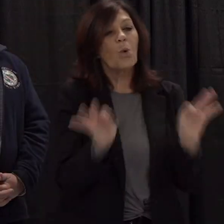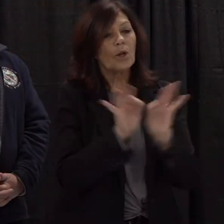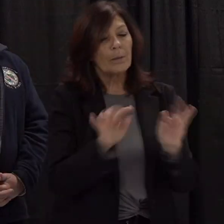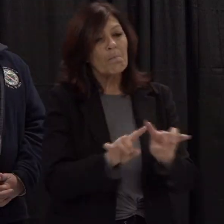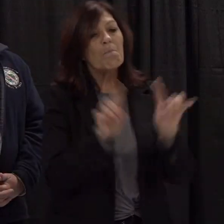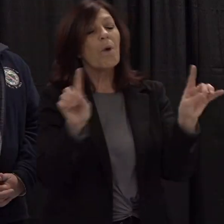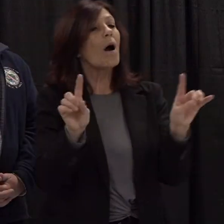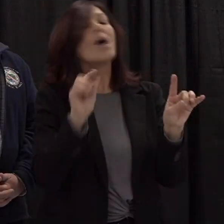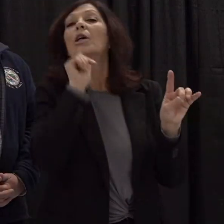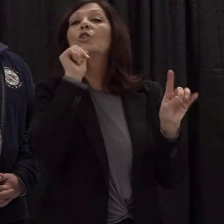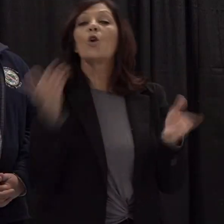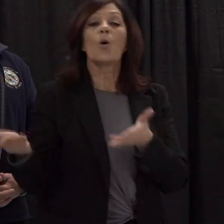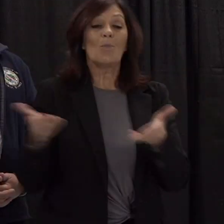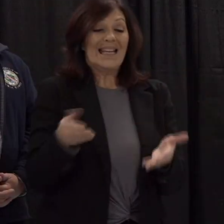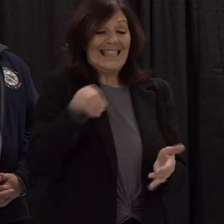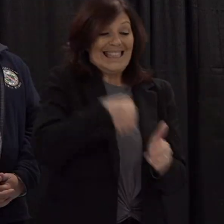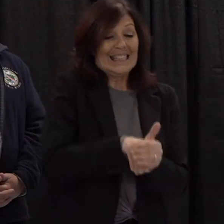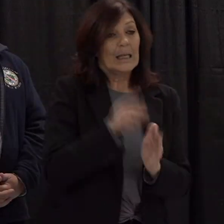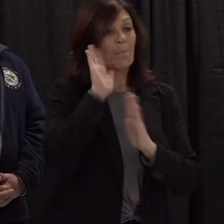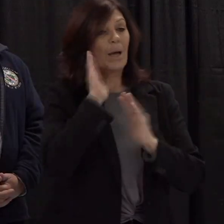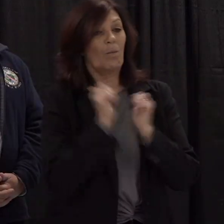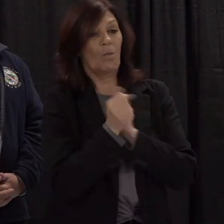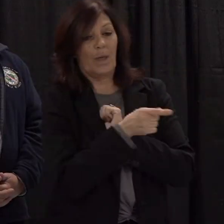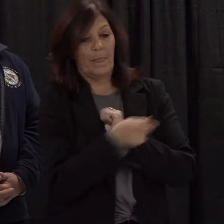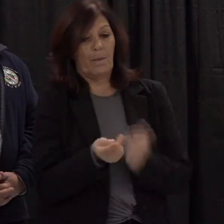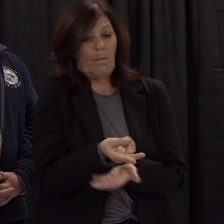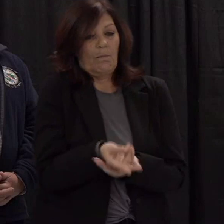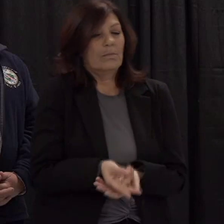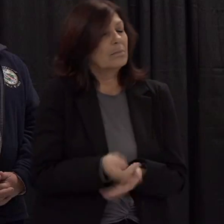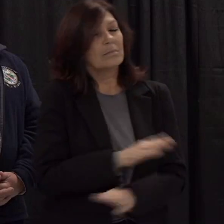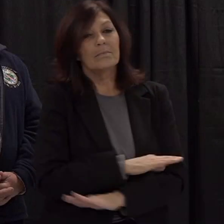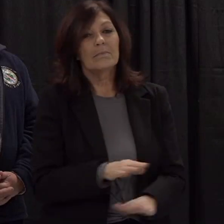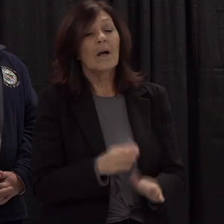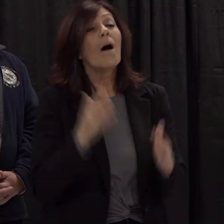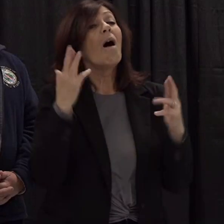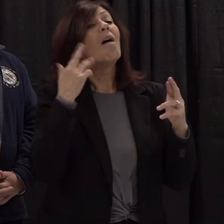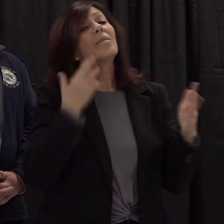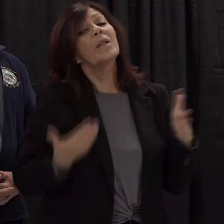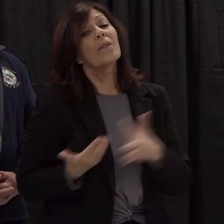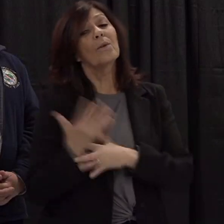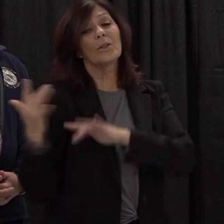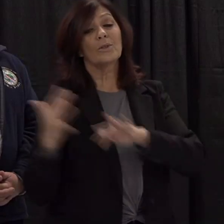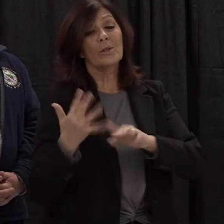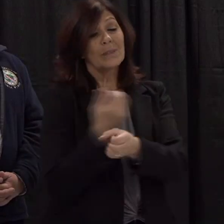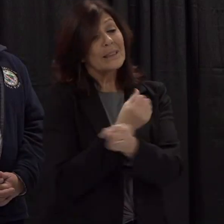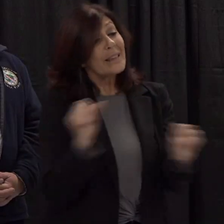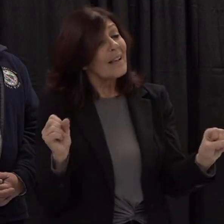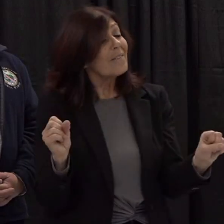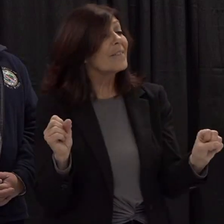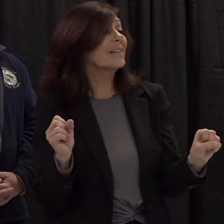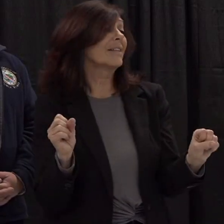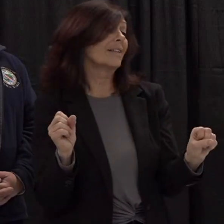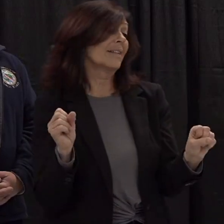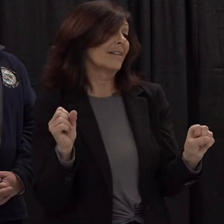don't bring them in bed with you. So hopefully we can get through this storm safely. And healthily and remember we